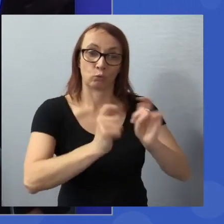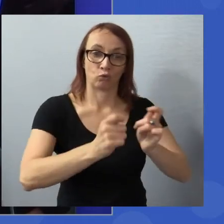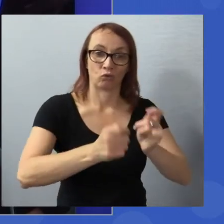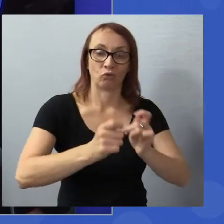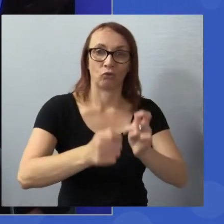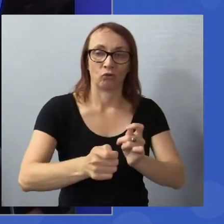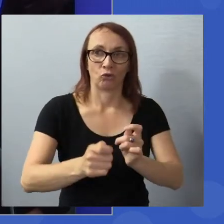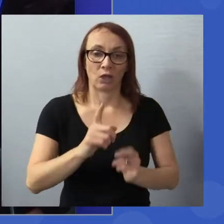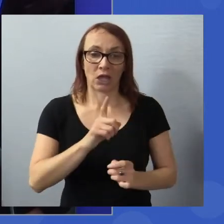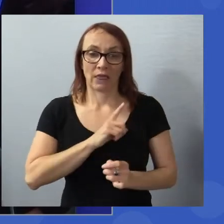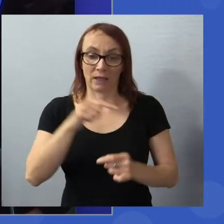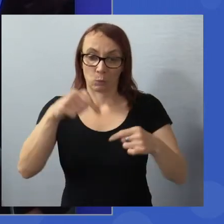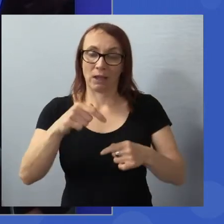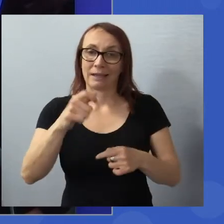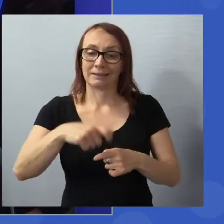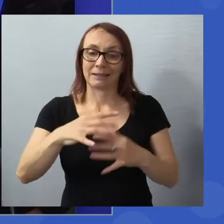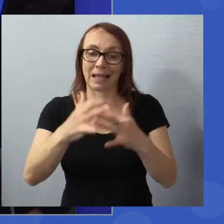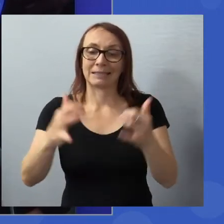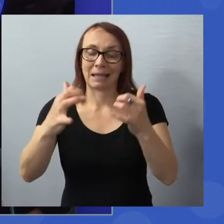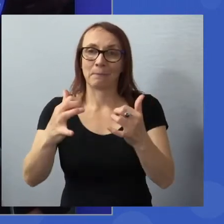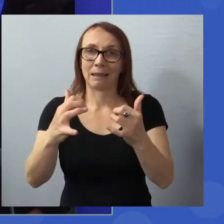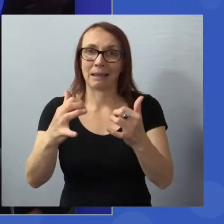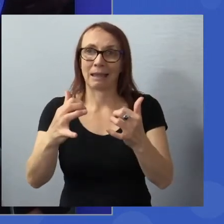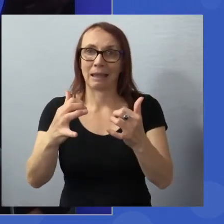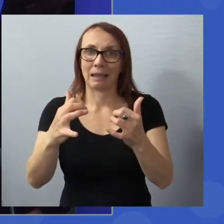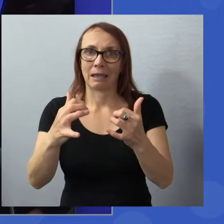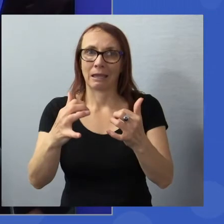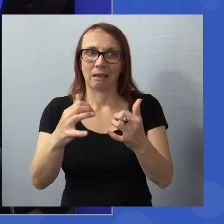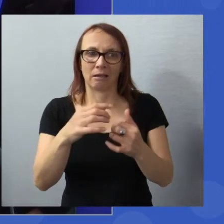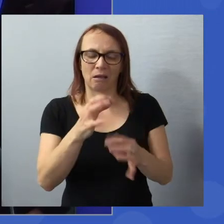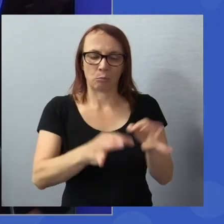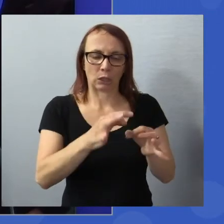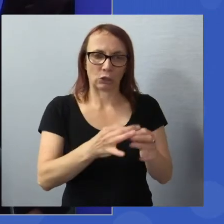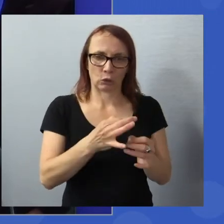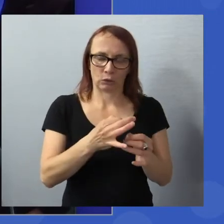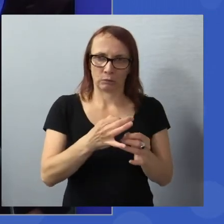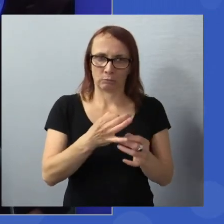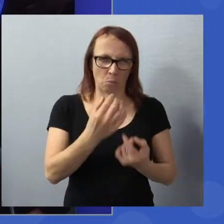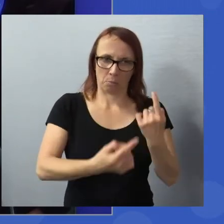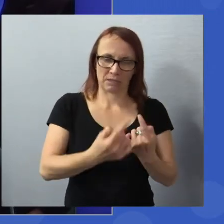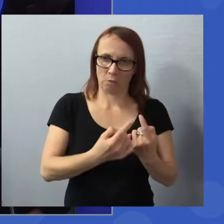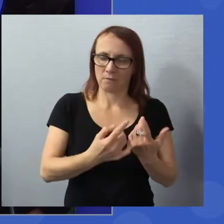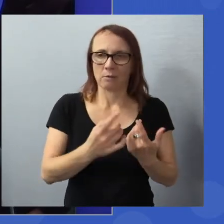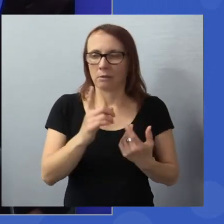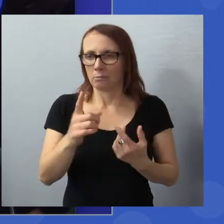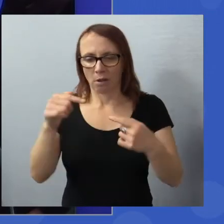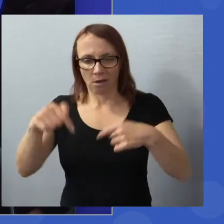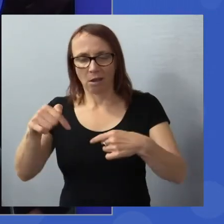recommendations about this to reach above politicians who have a self-interest here and to think about the breeze that it's in to send a